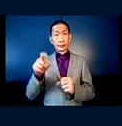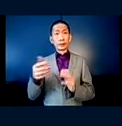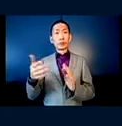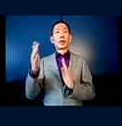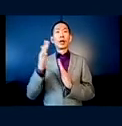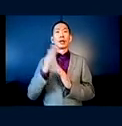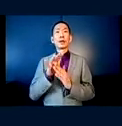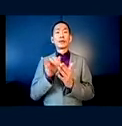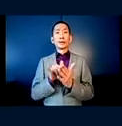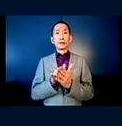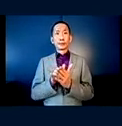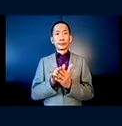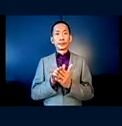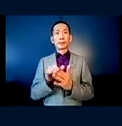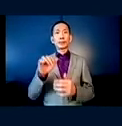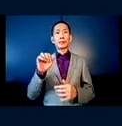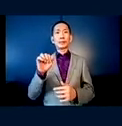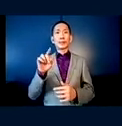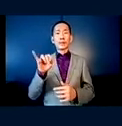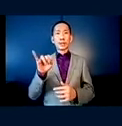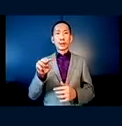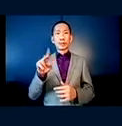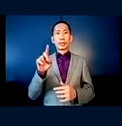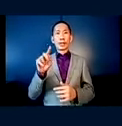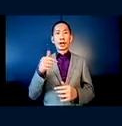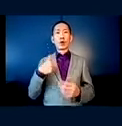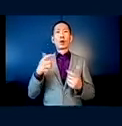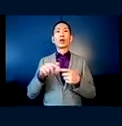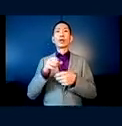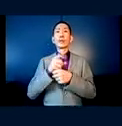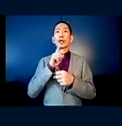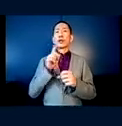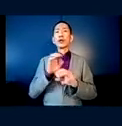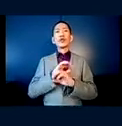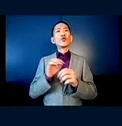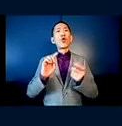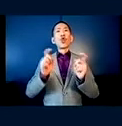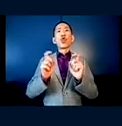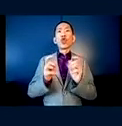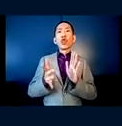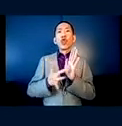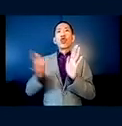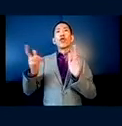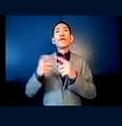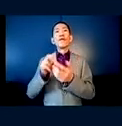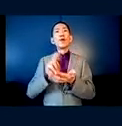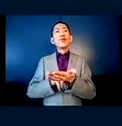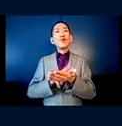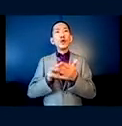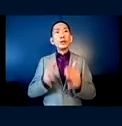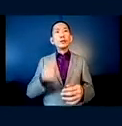ENOUGH. SO ON TOP OF IT, ON TOP OF THE ADMINISTRATIVE DATA WE WANTED TO MAKE SURE THAT THERE WAS NO